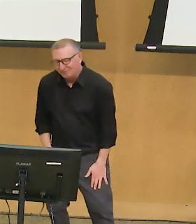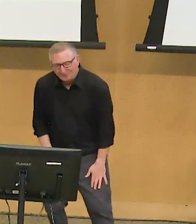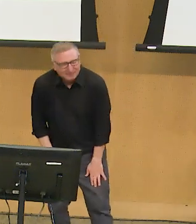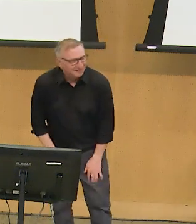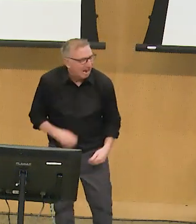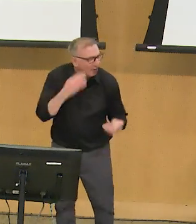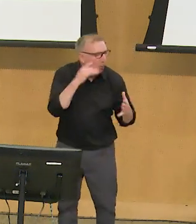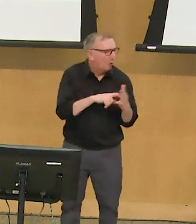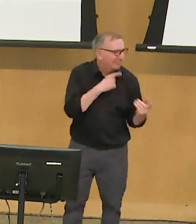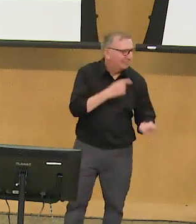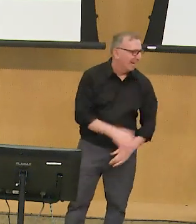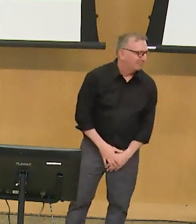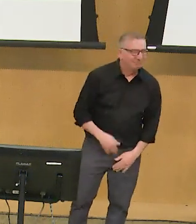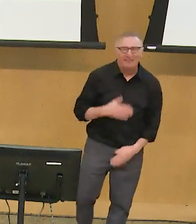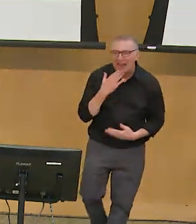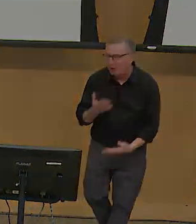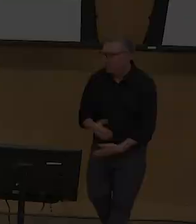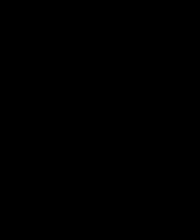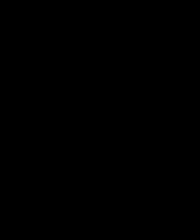I don't know what to say. I--thank you.